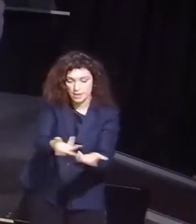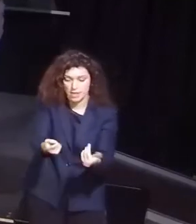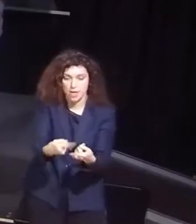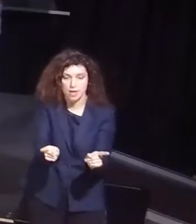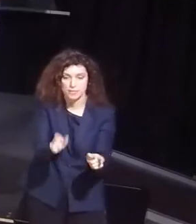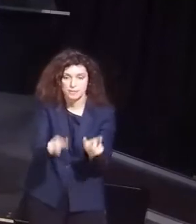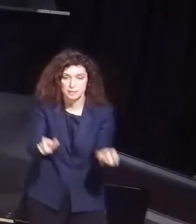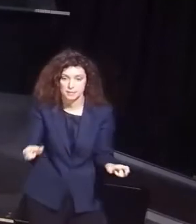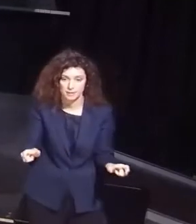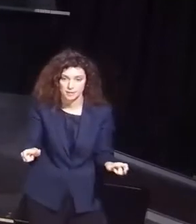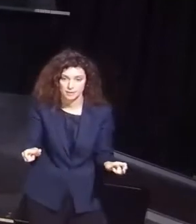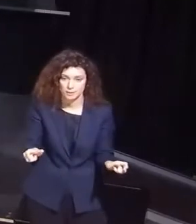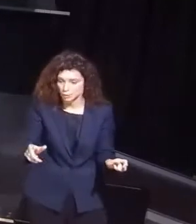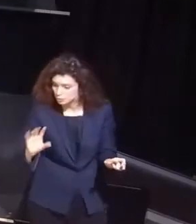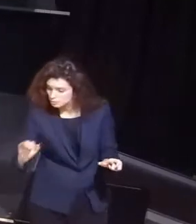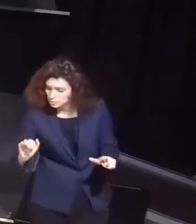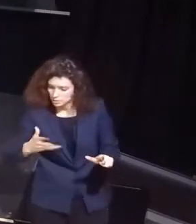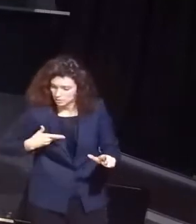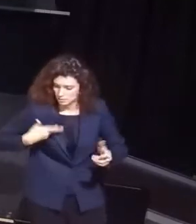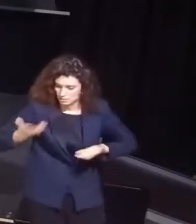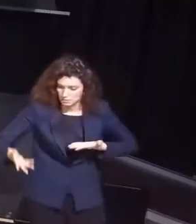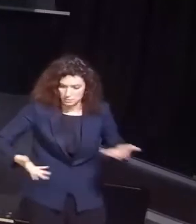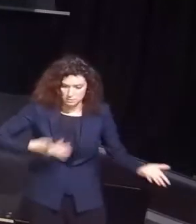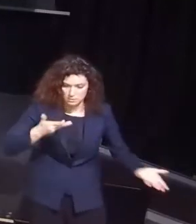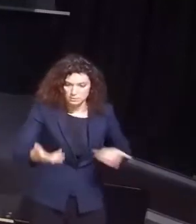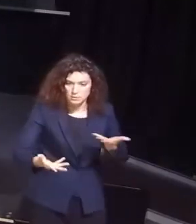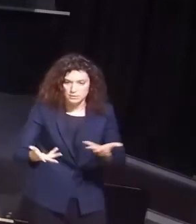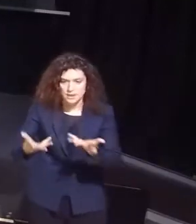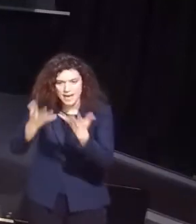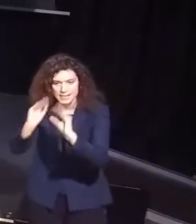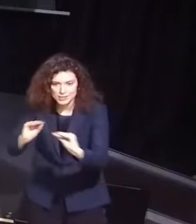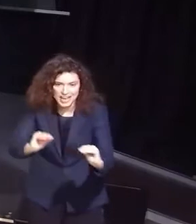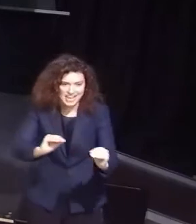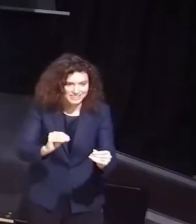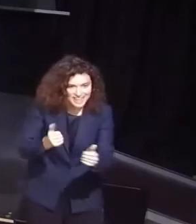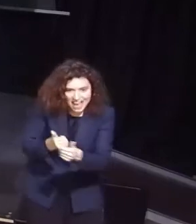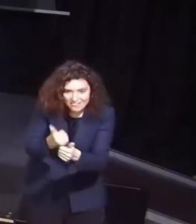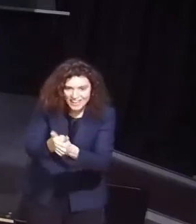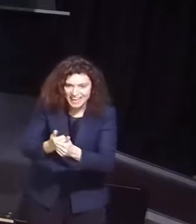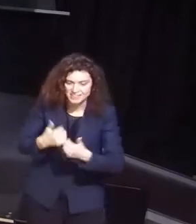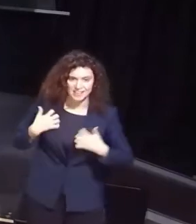in their efforts to advocate, educate, infuse and support.